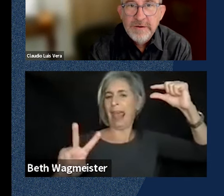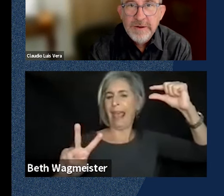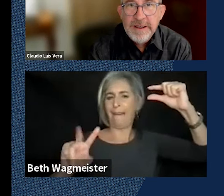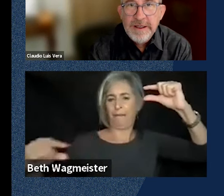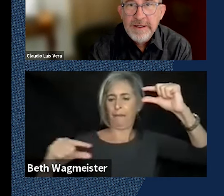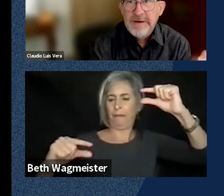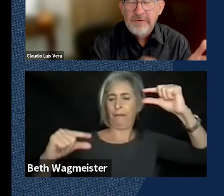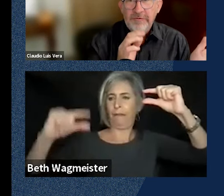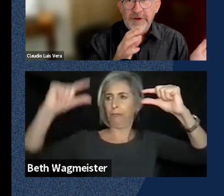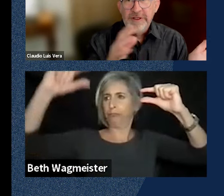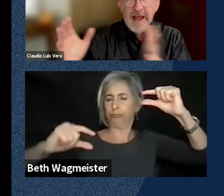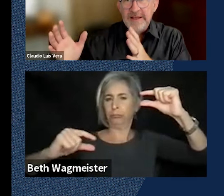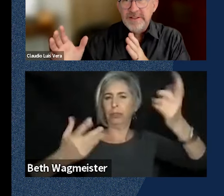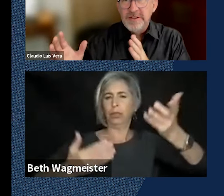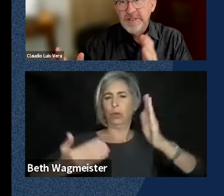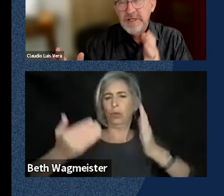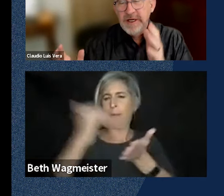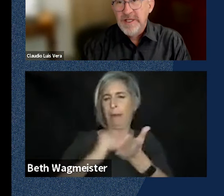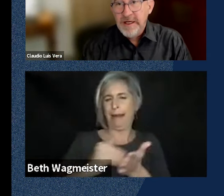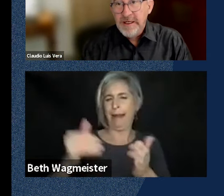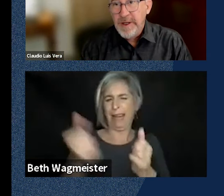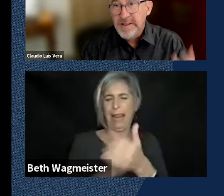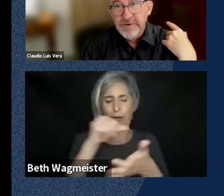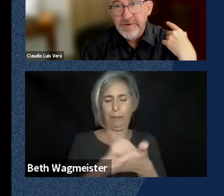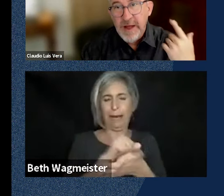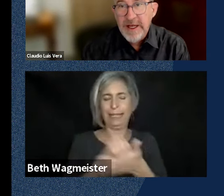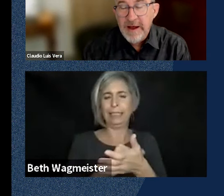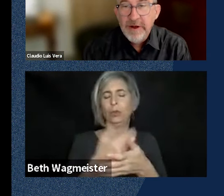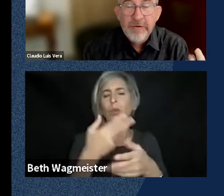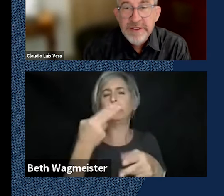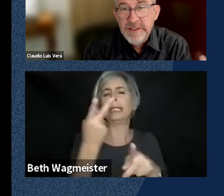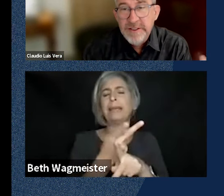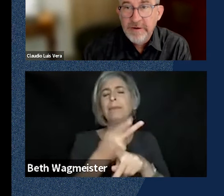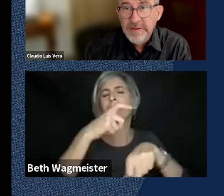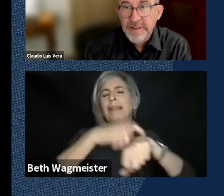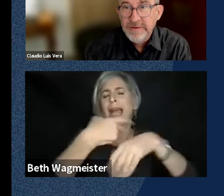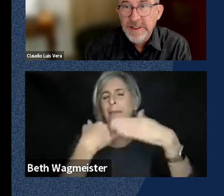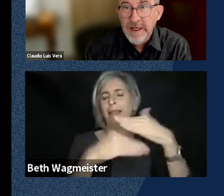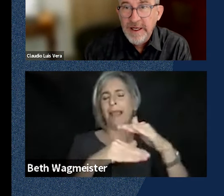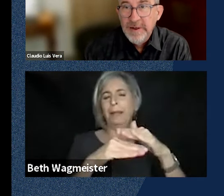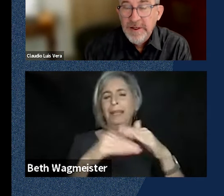So it really adds to your time scanning a page if you have to have that read to you every single time.